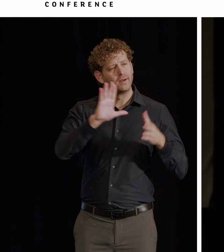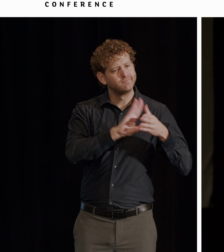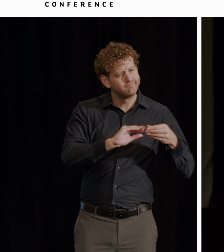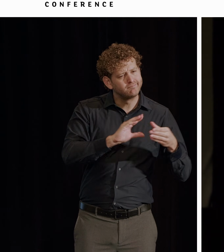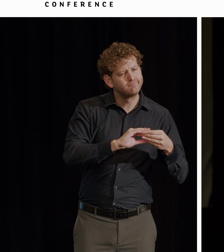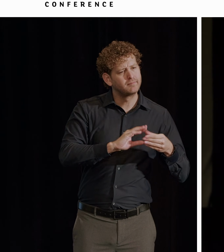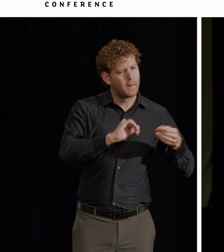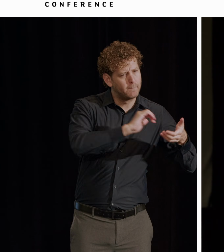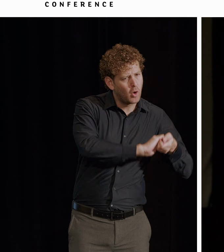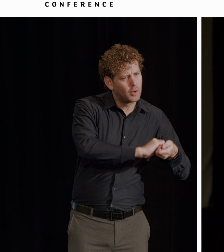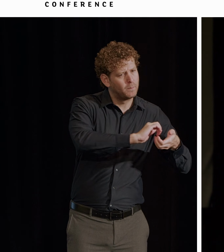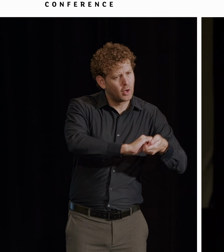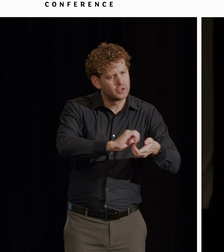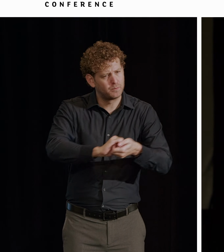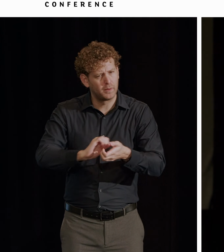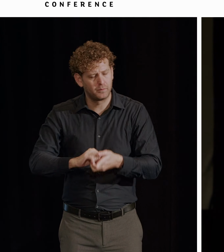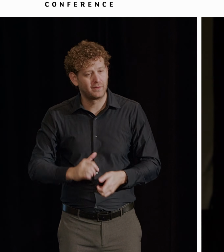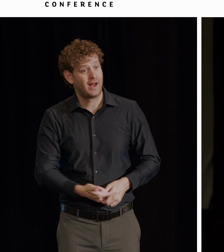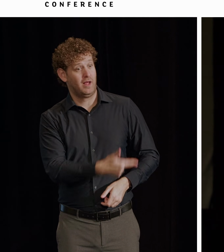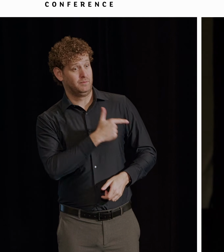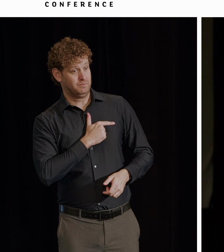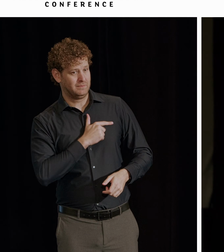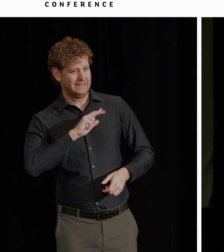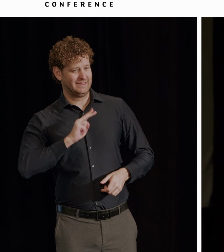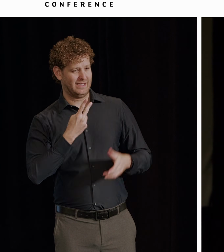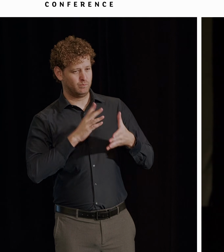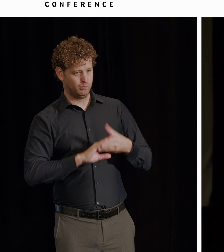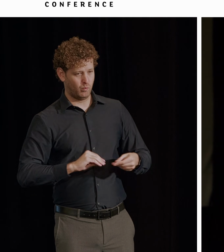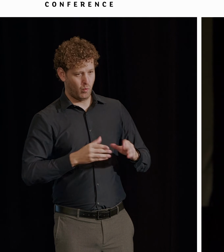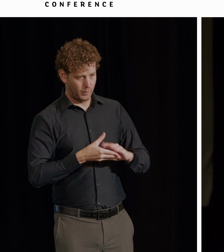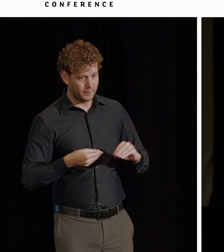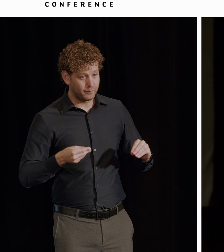story. One of our most consistent pieces of feedback we hear from the accessibility community